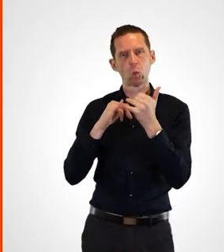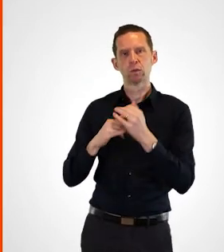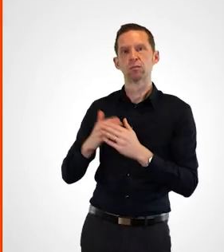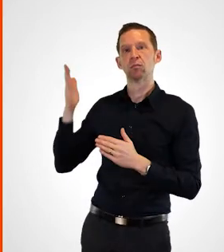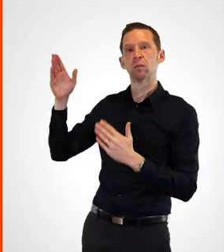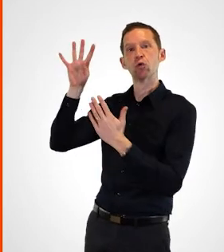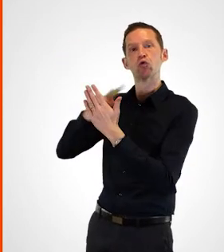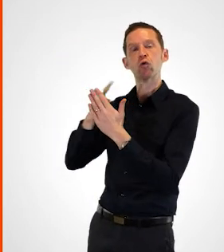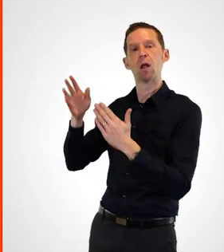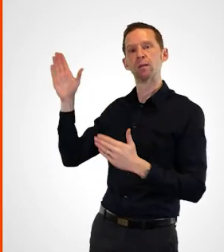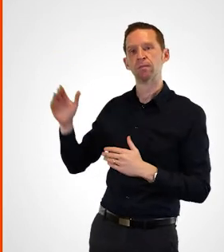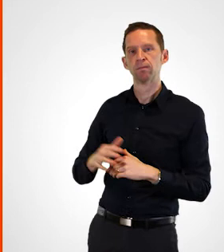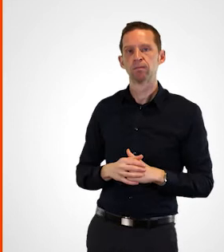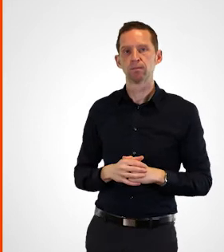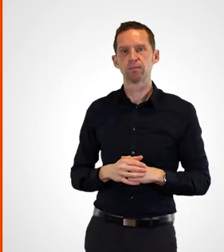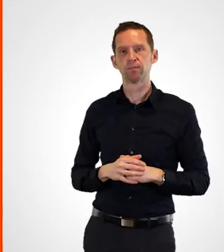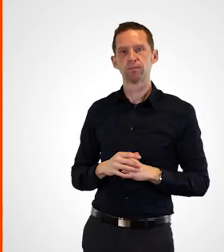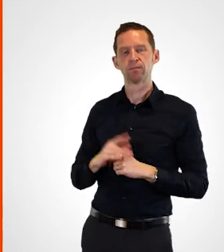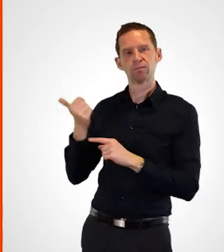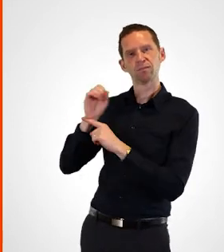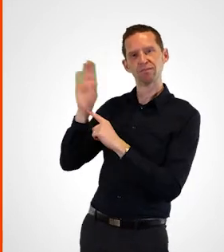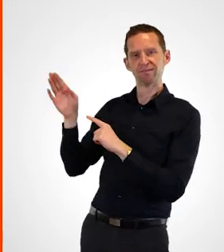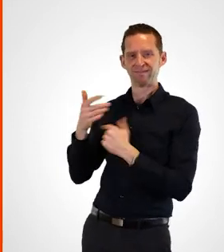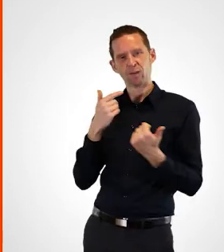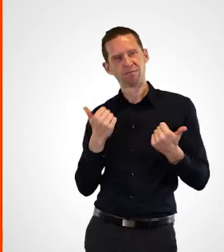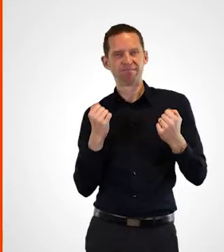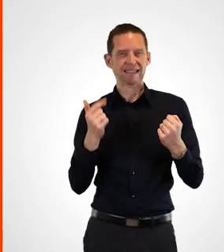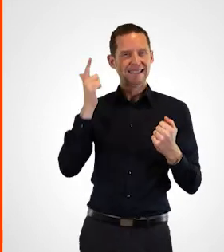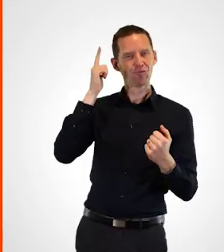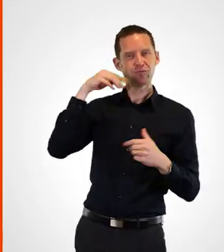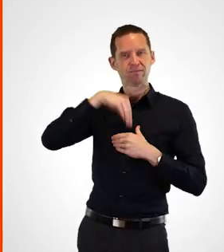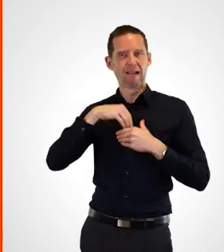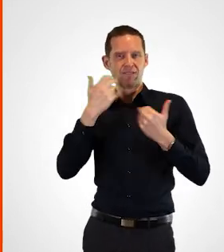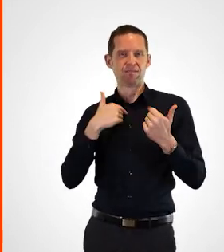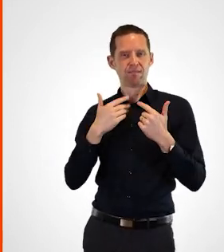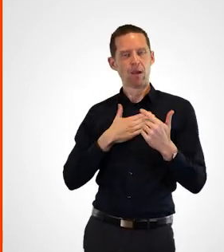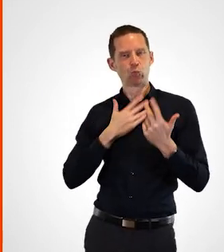We both really quite like charts and tables to depict knowledge. It's the teacher thing. Definitely, the teachers in us.